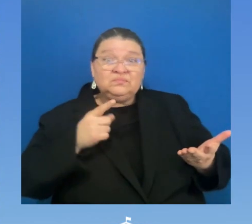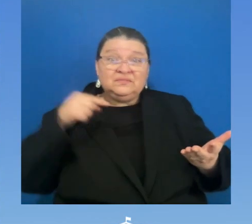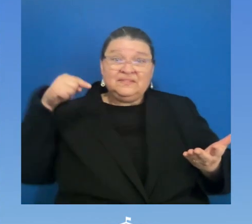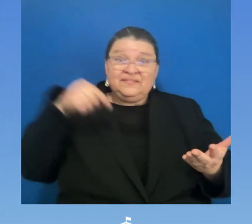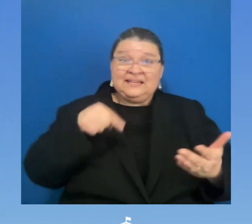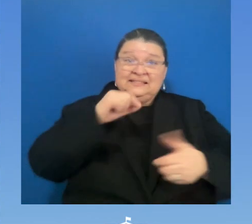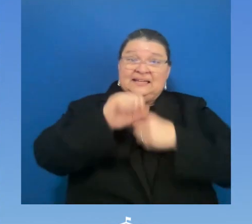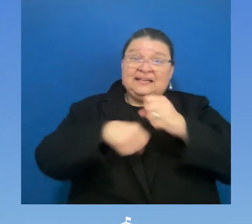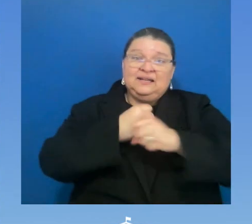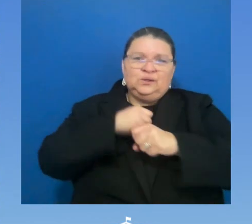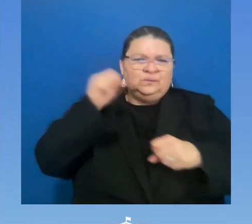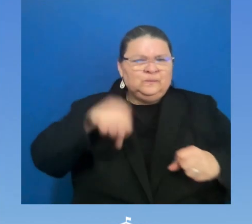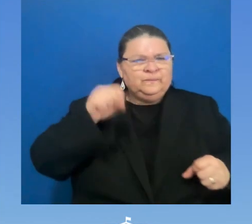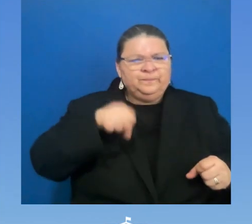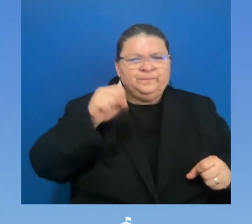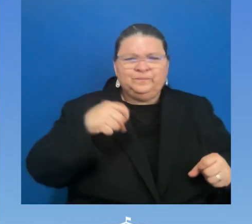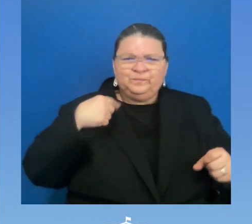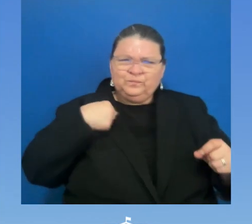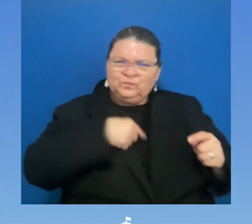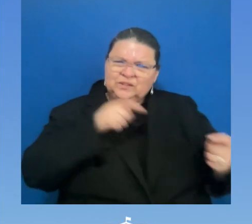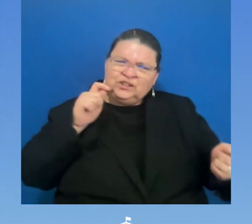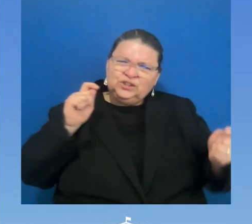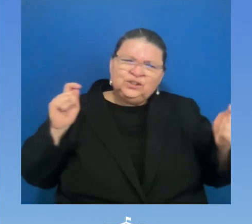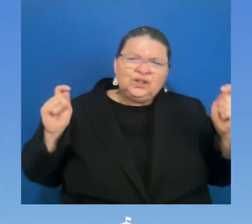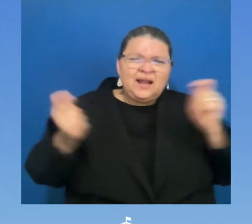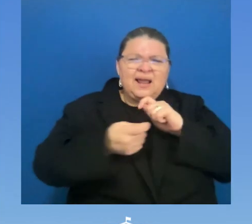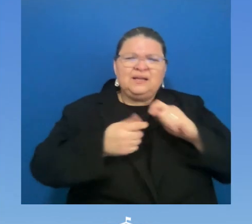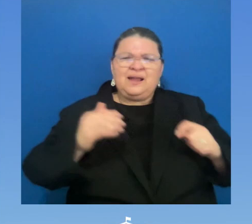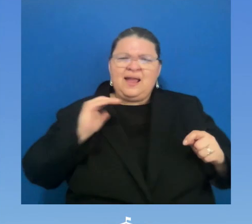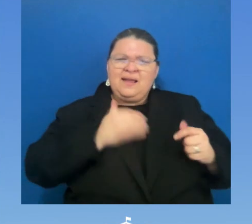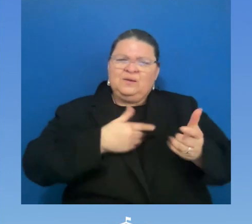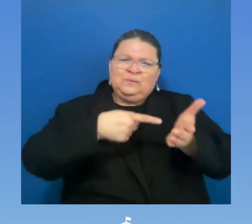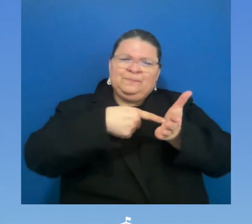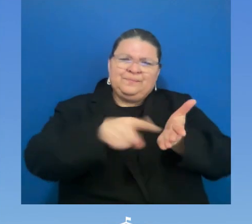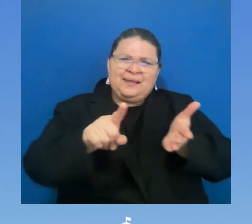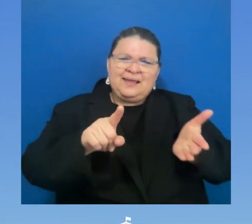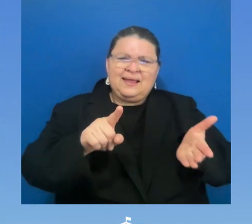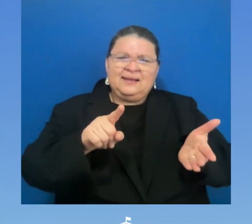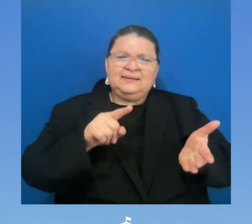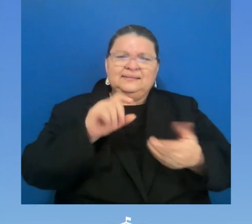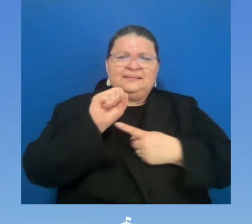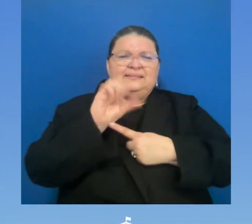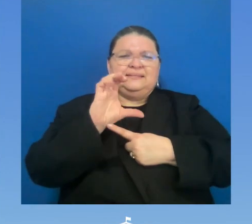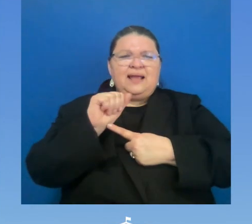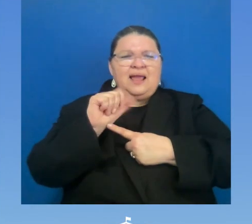to our pay scales. We have made a $15 million adjustment over the last seven years.